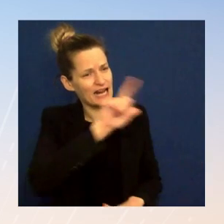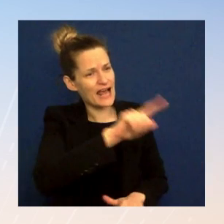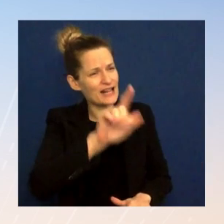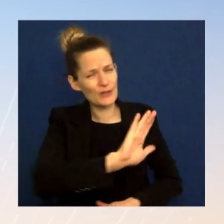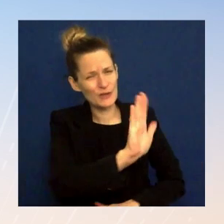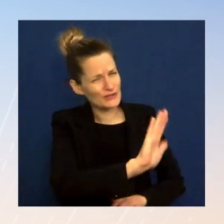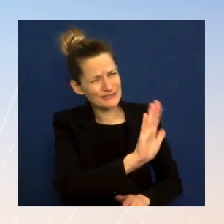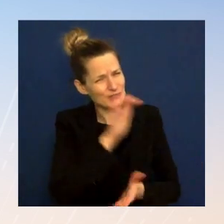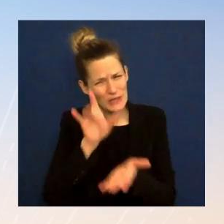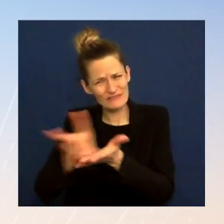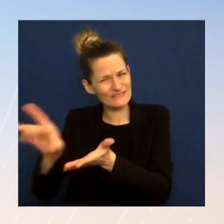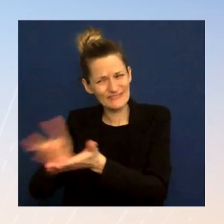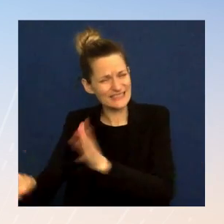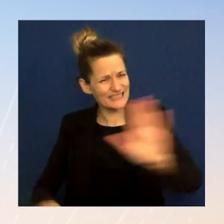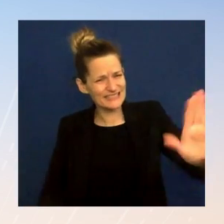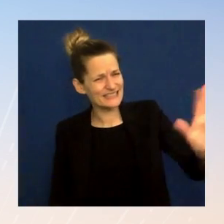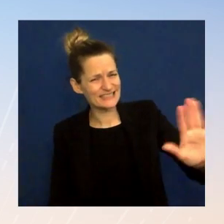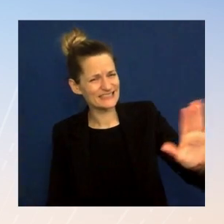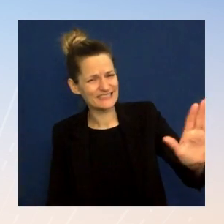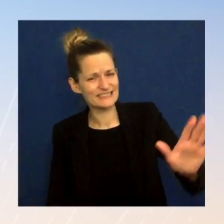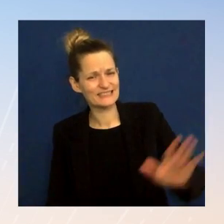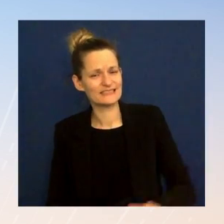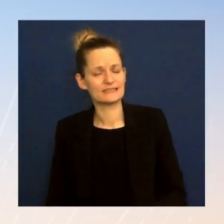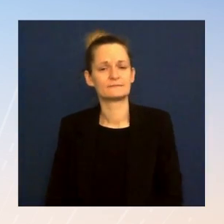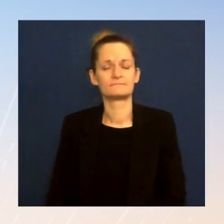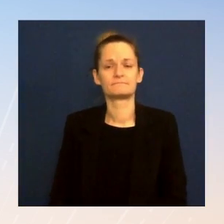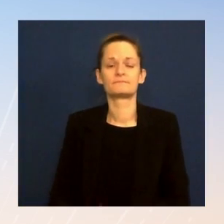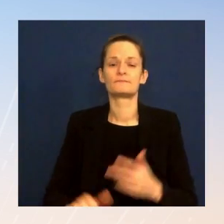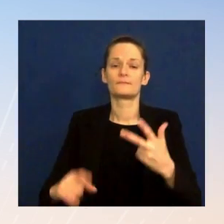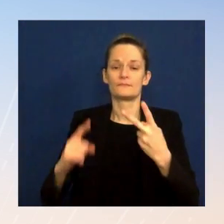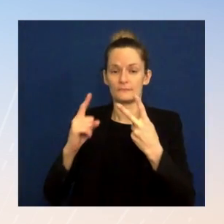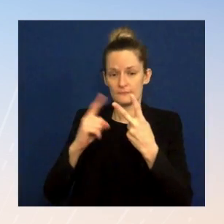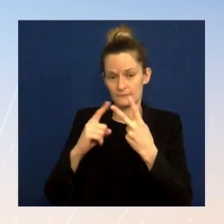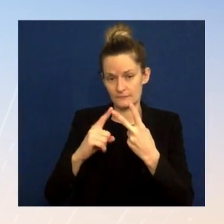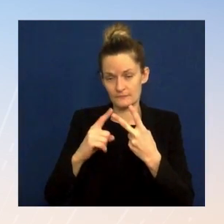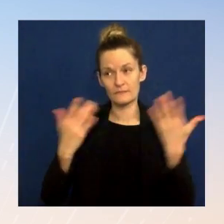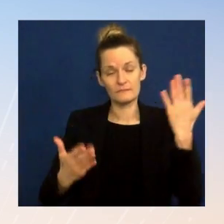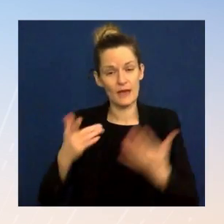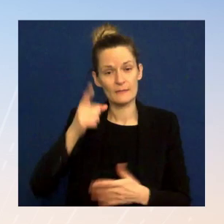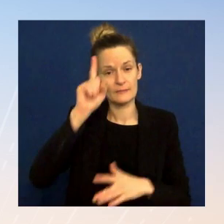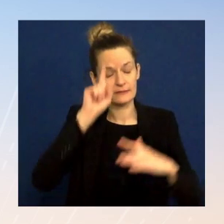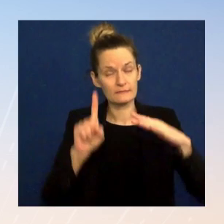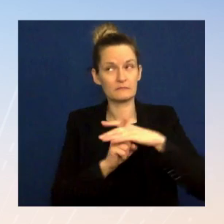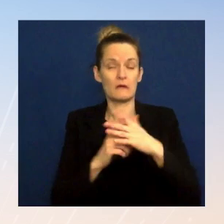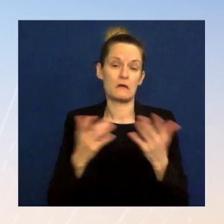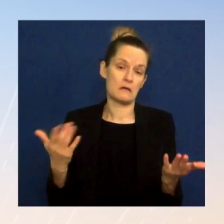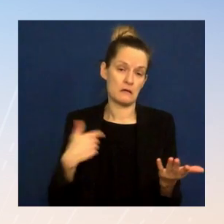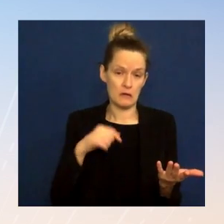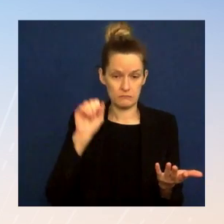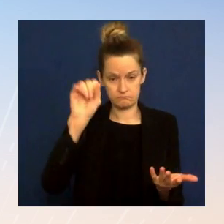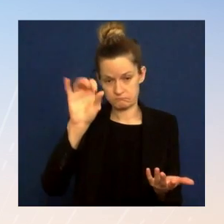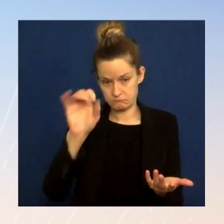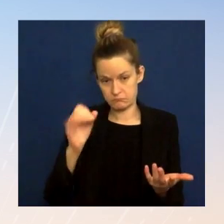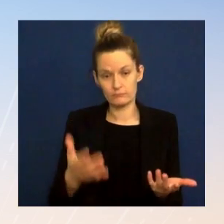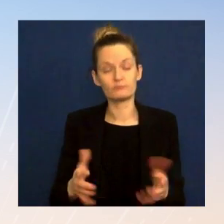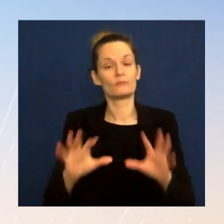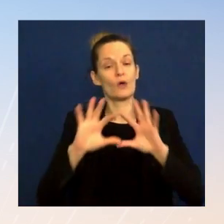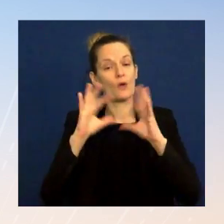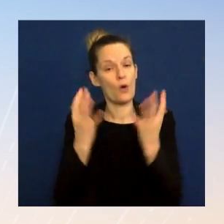and this didn't come up, but I thought it -- we might have. But an update on our global vaccination efforts. As you know, every day, we continue exploring